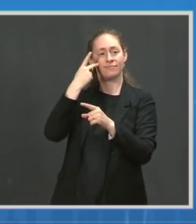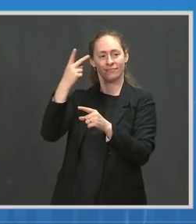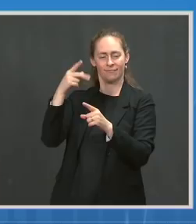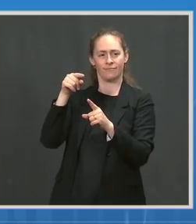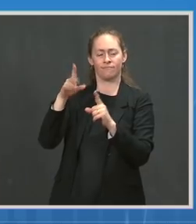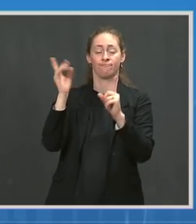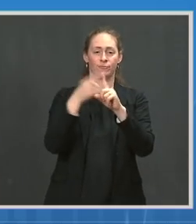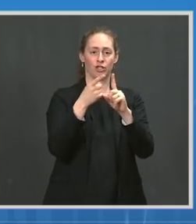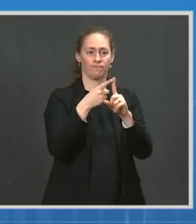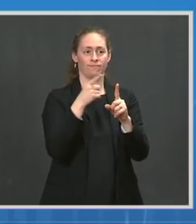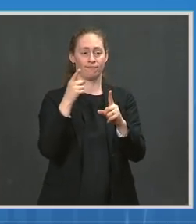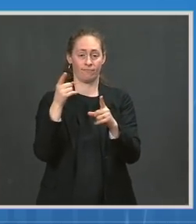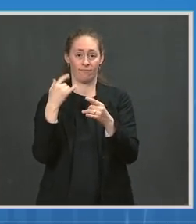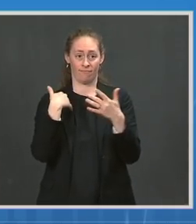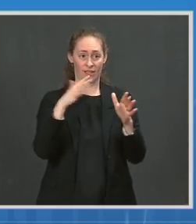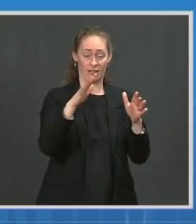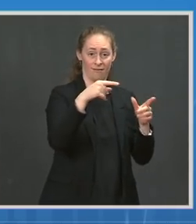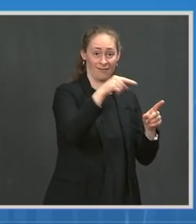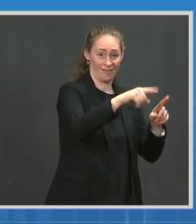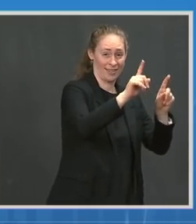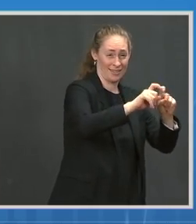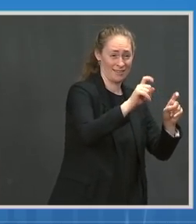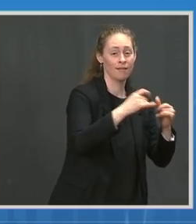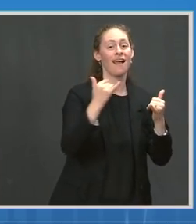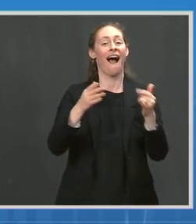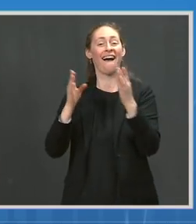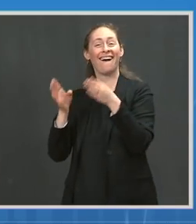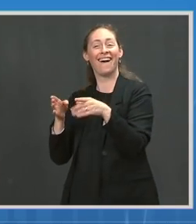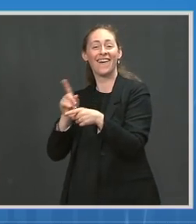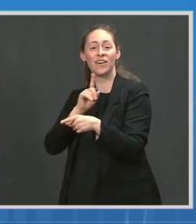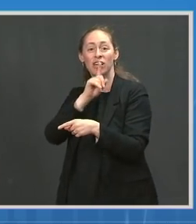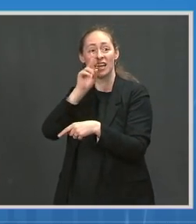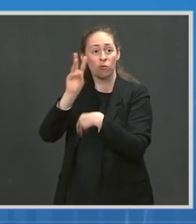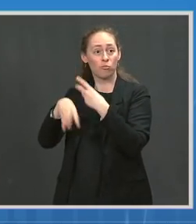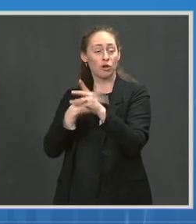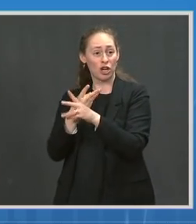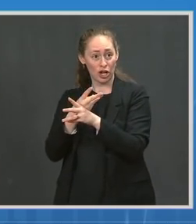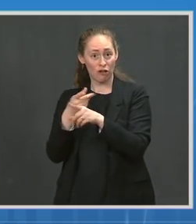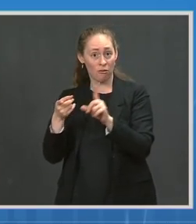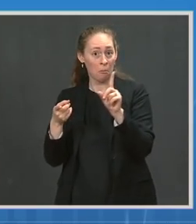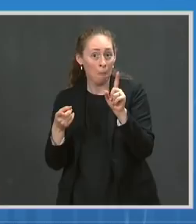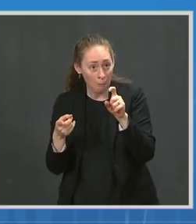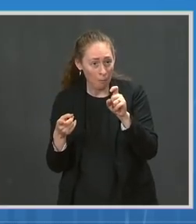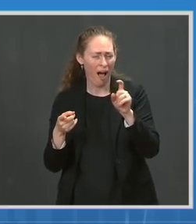There's real, transparent data about that. Next slide.